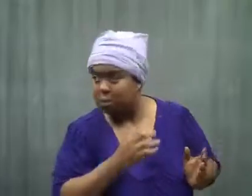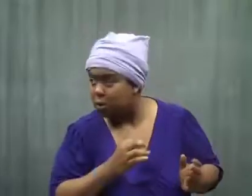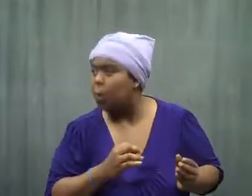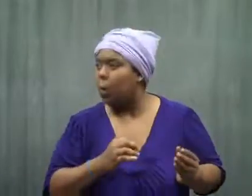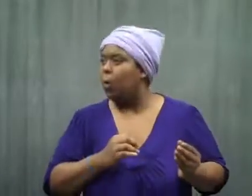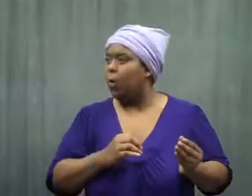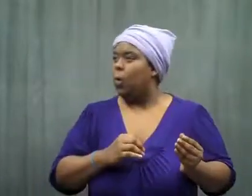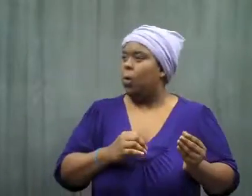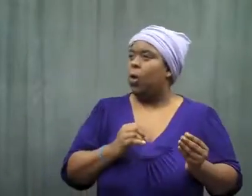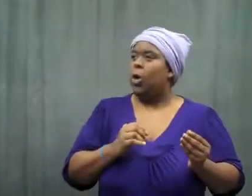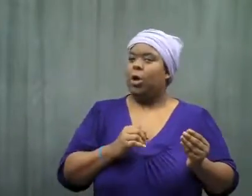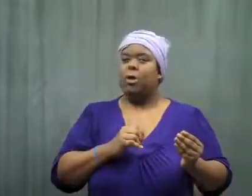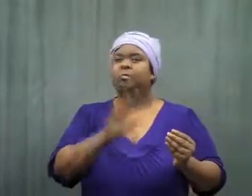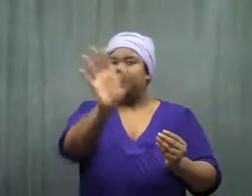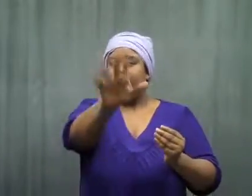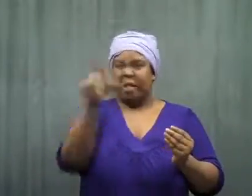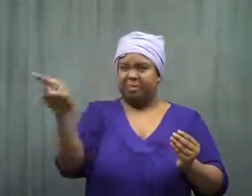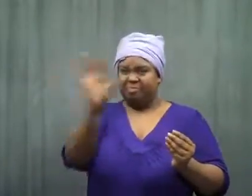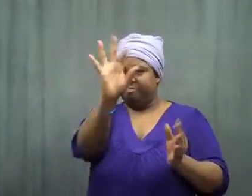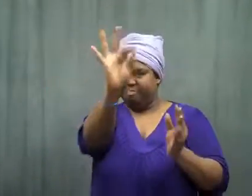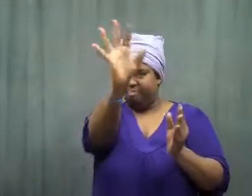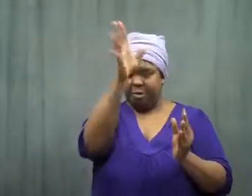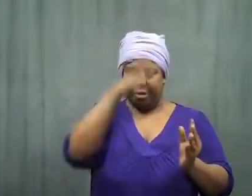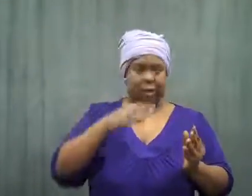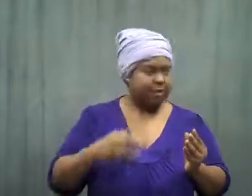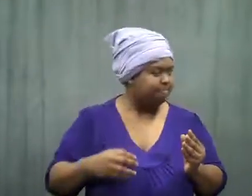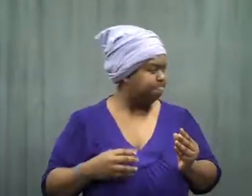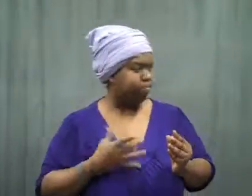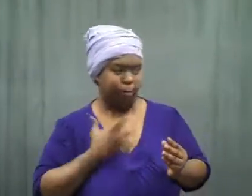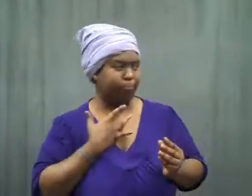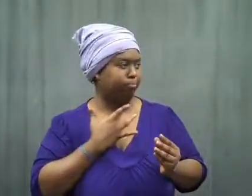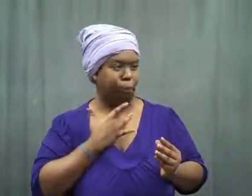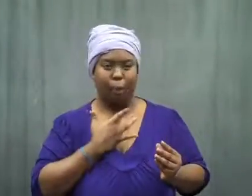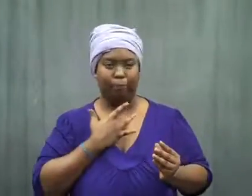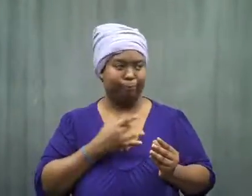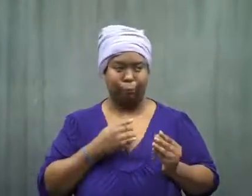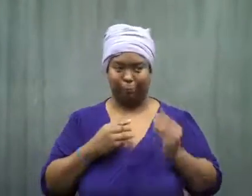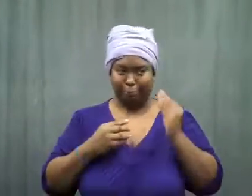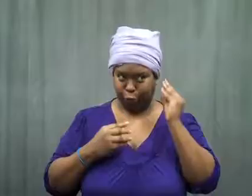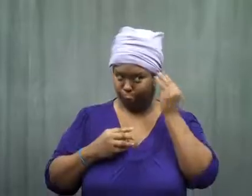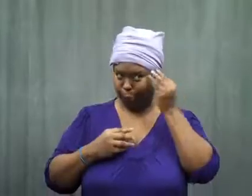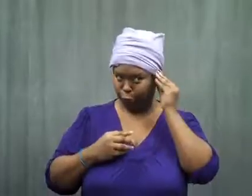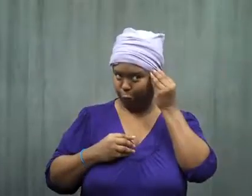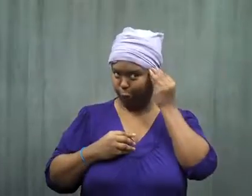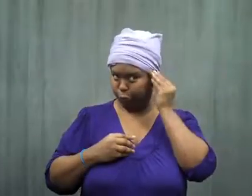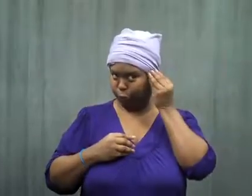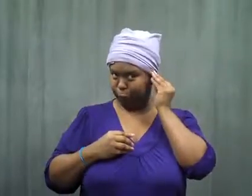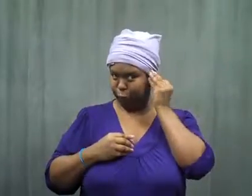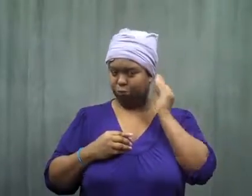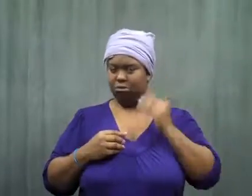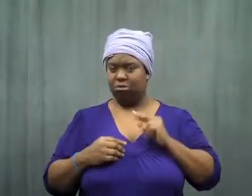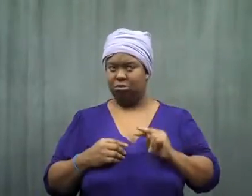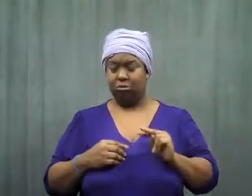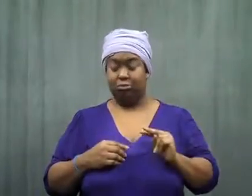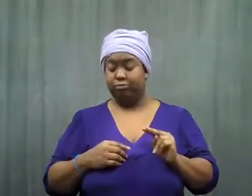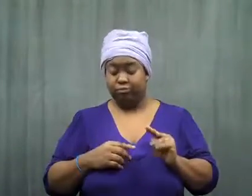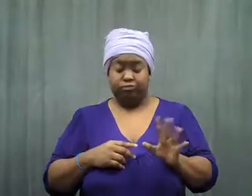She gestured to the guy, "Never mind, all's ok." He was nonplused and put his earphone back in.